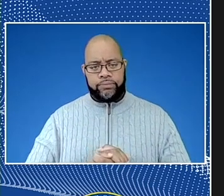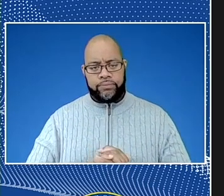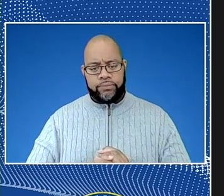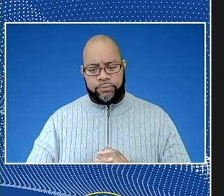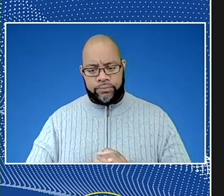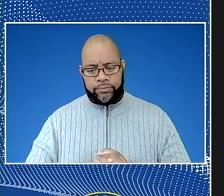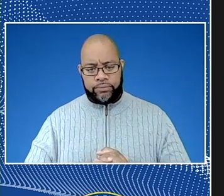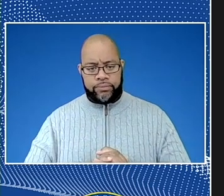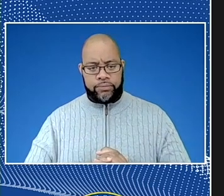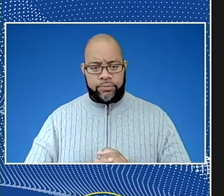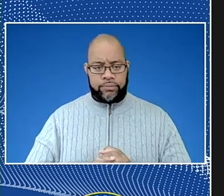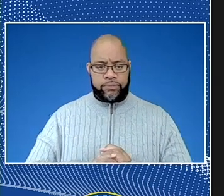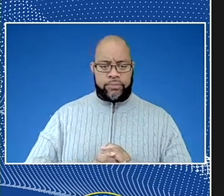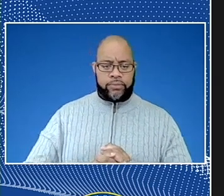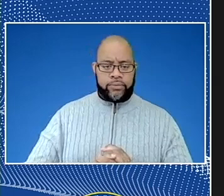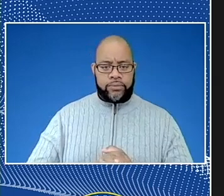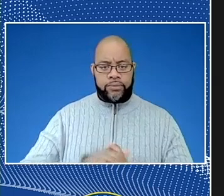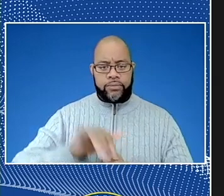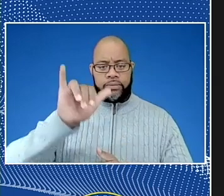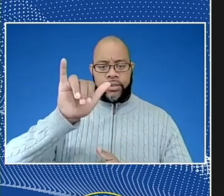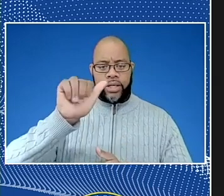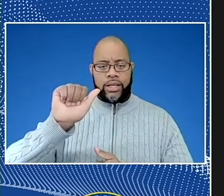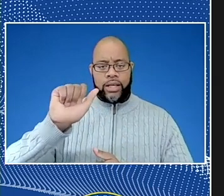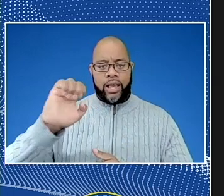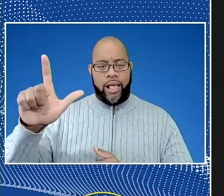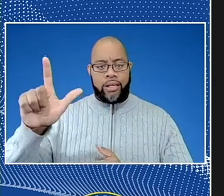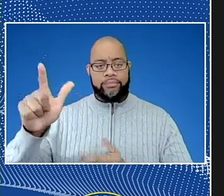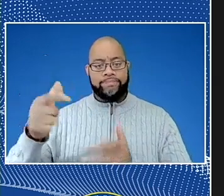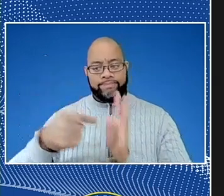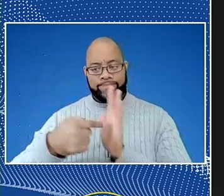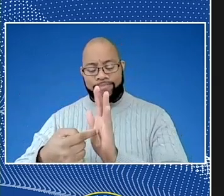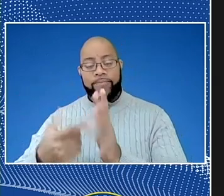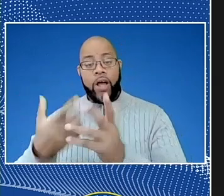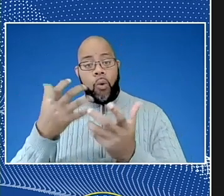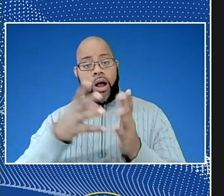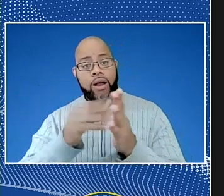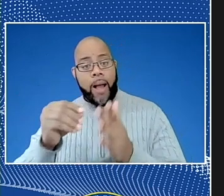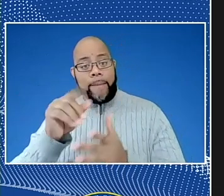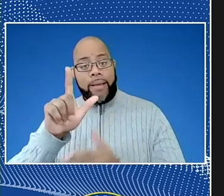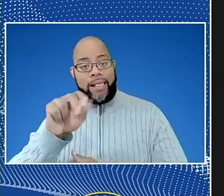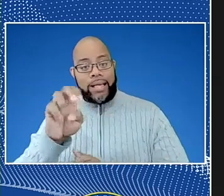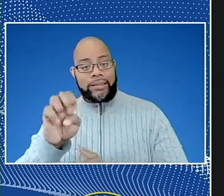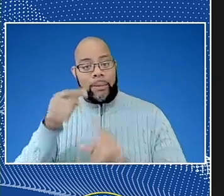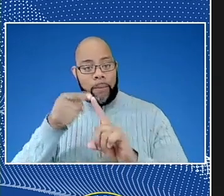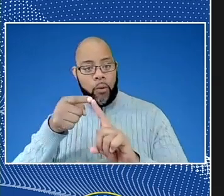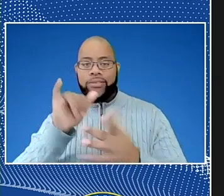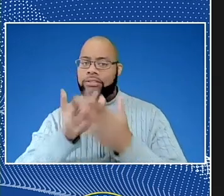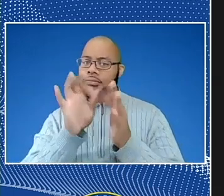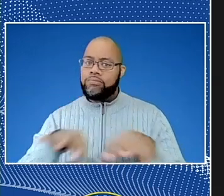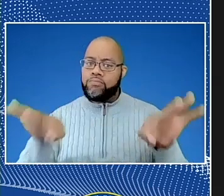Thank you. First I want to amplify Lane's point here. I think this is a critical point. And the Department, as part of this